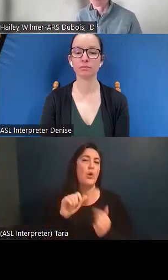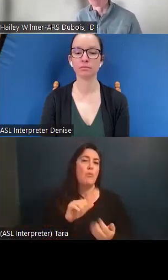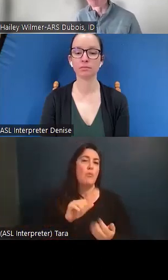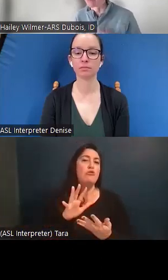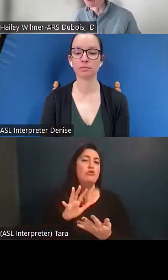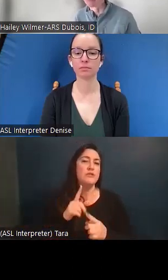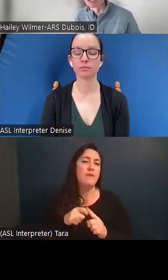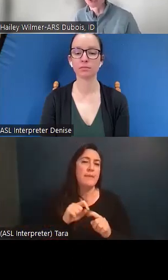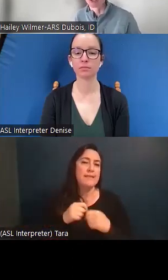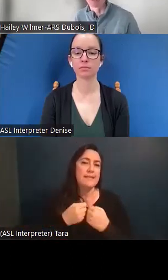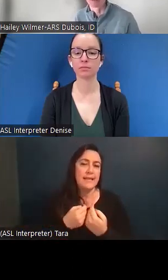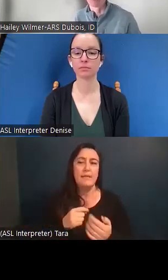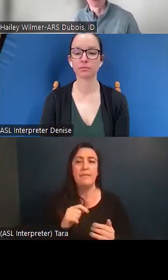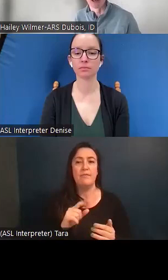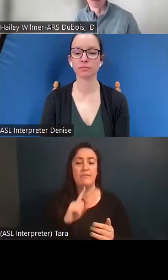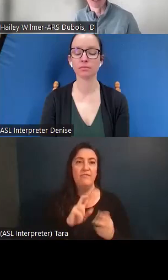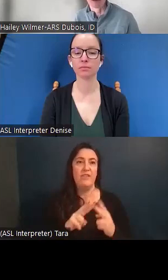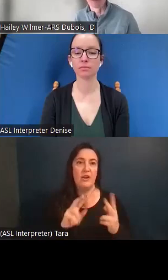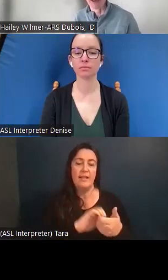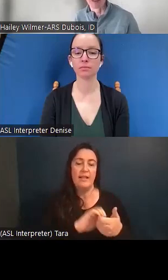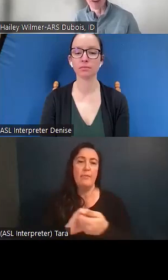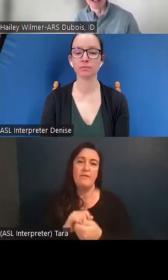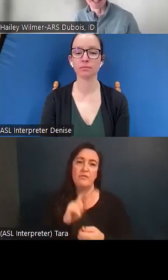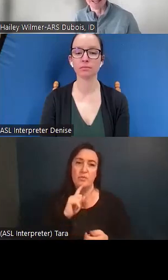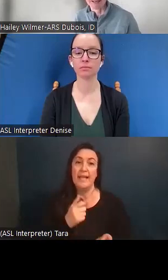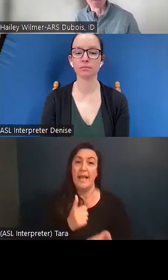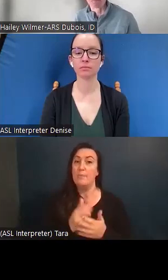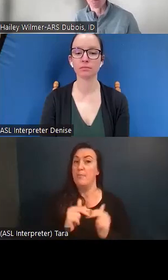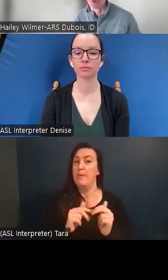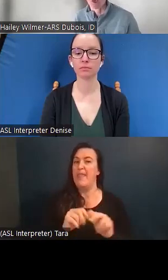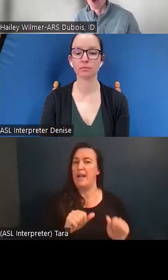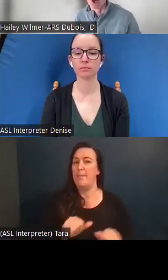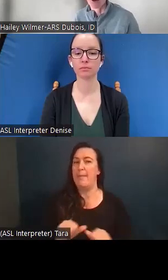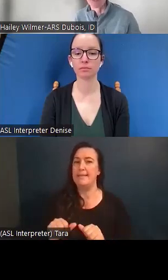highly collaborative nature I think is really helping to build that capacity.